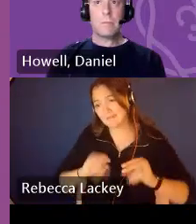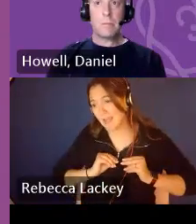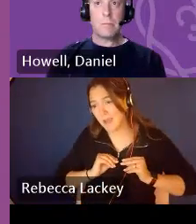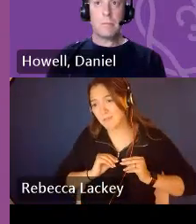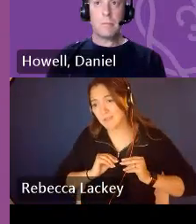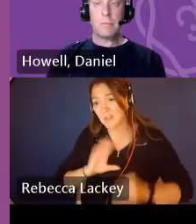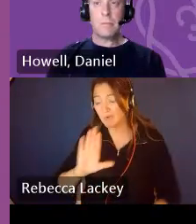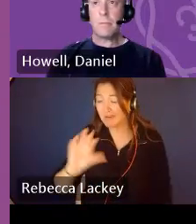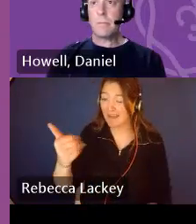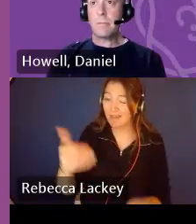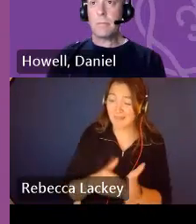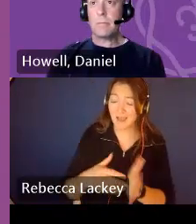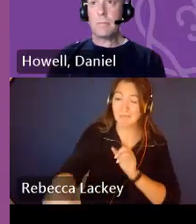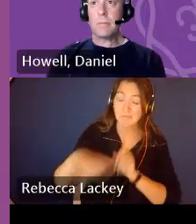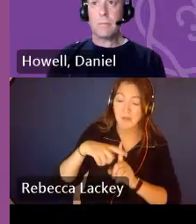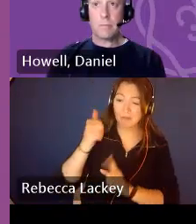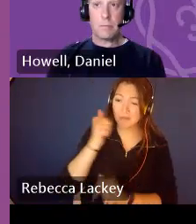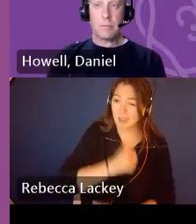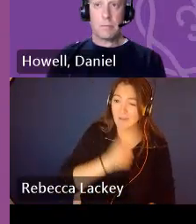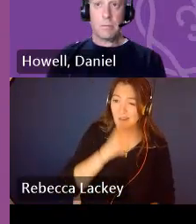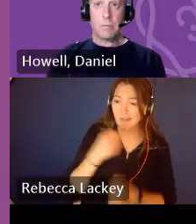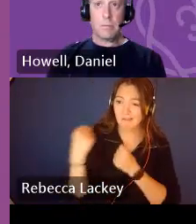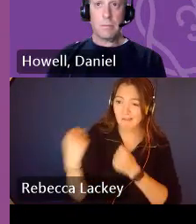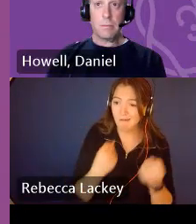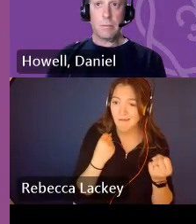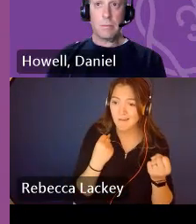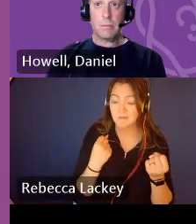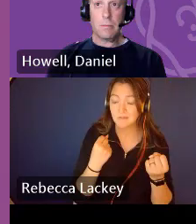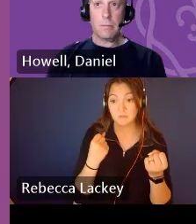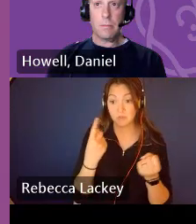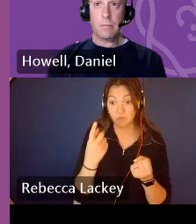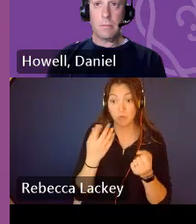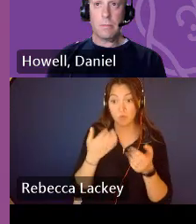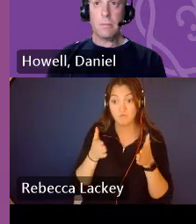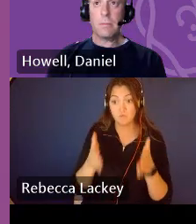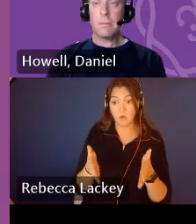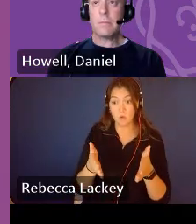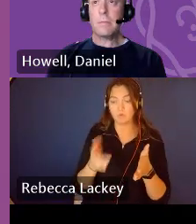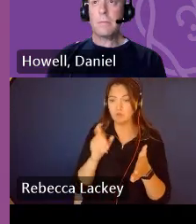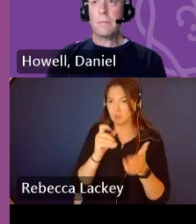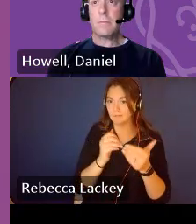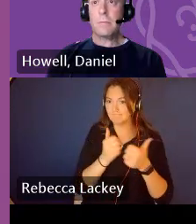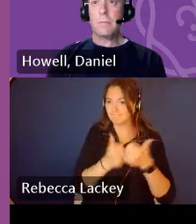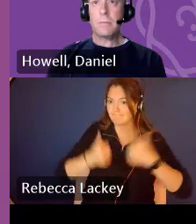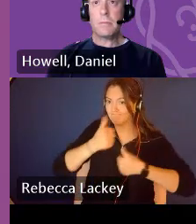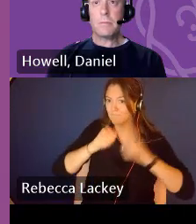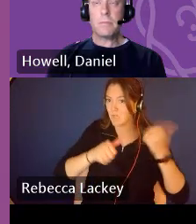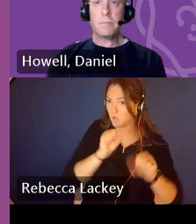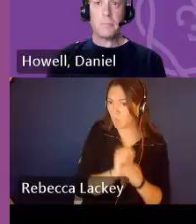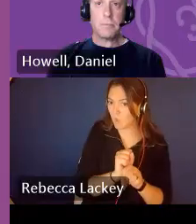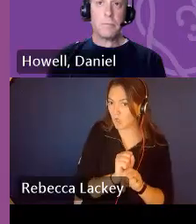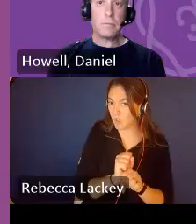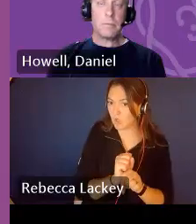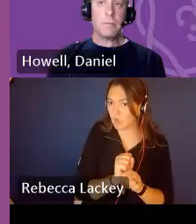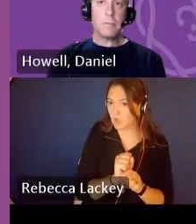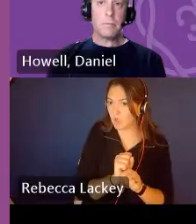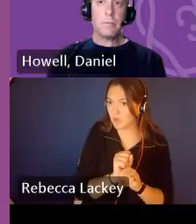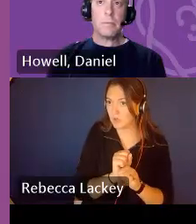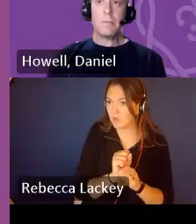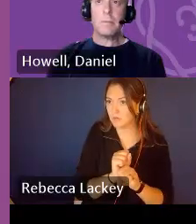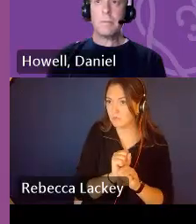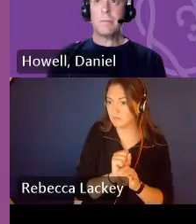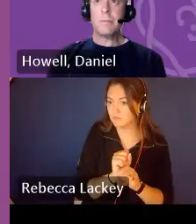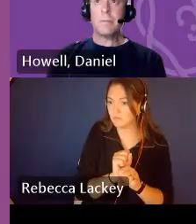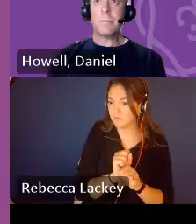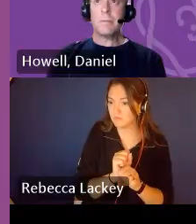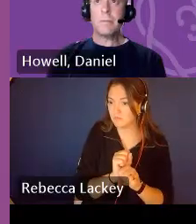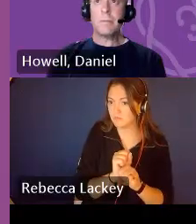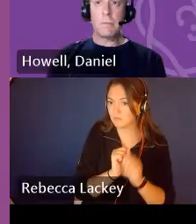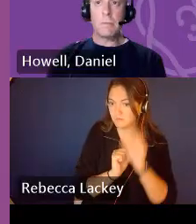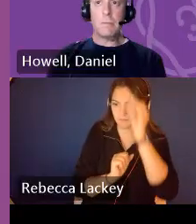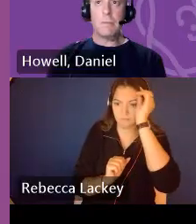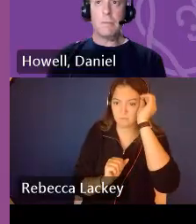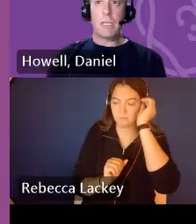with your 10,000 plus cars daily on just this road should supersede other work.